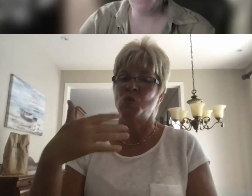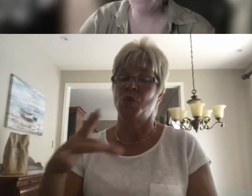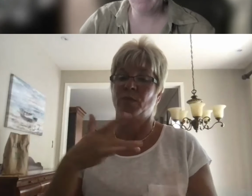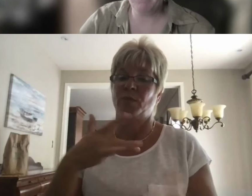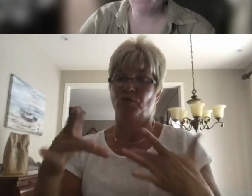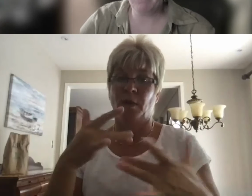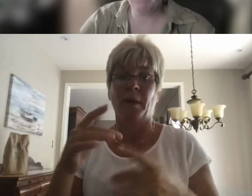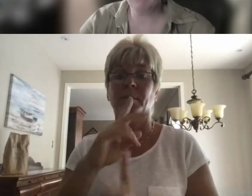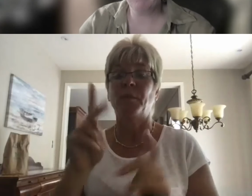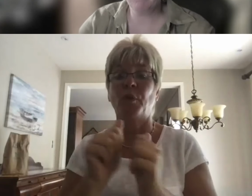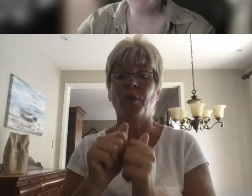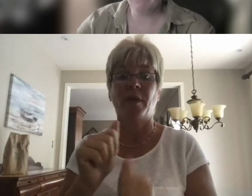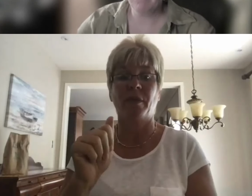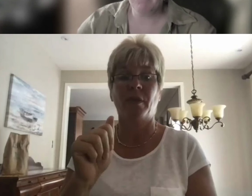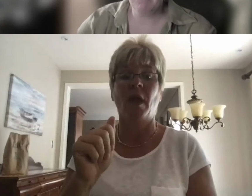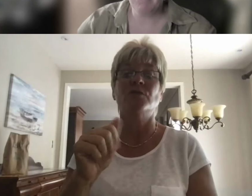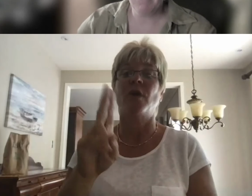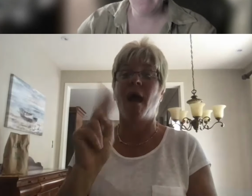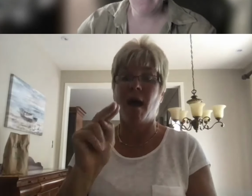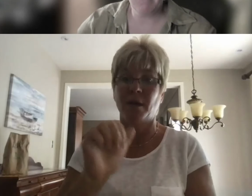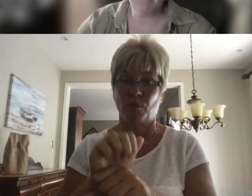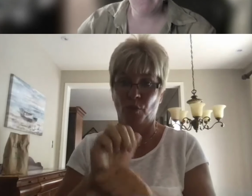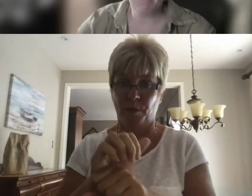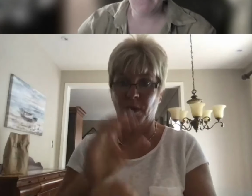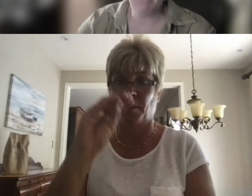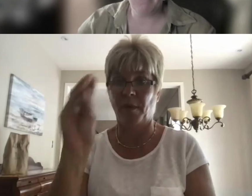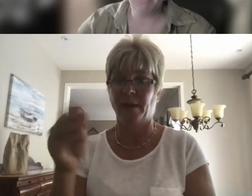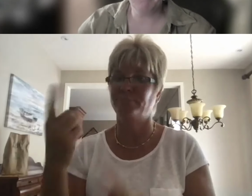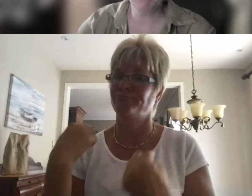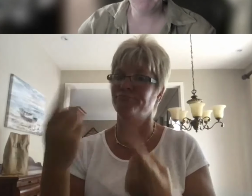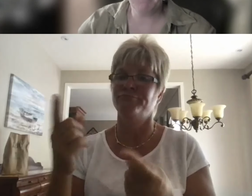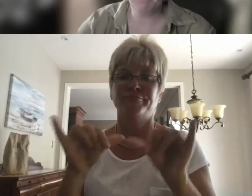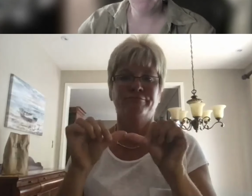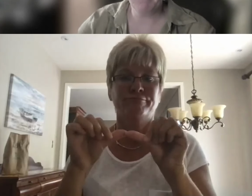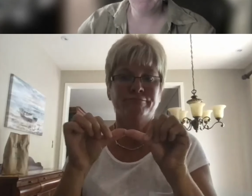the unemployment rate for people with disabilities has not changed in 30 years and a lot of